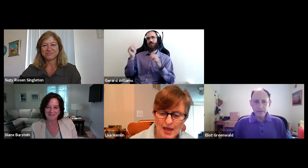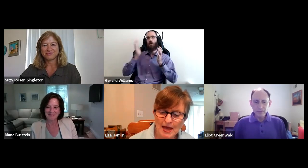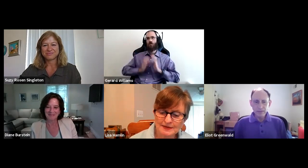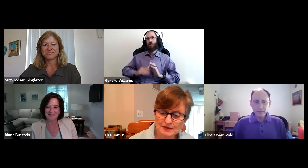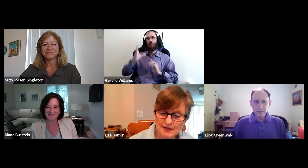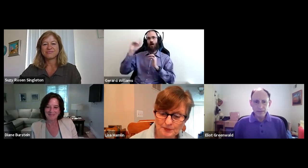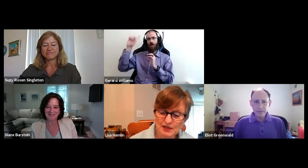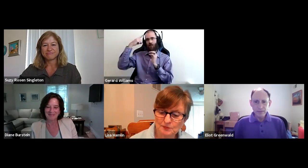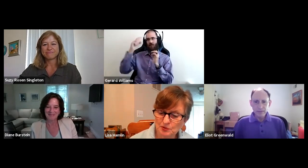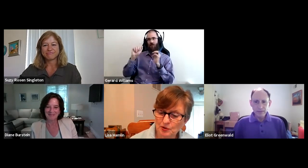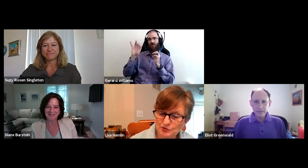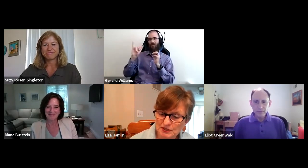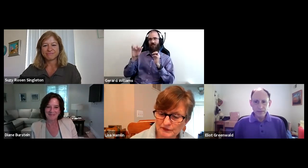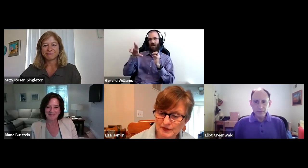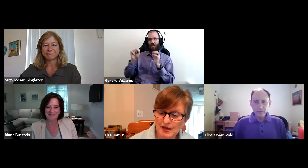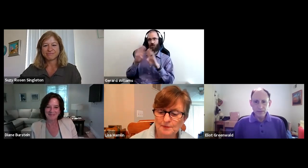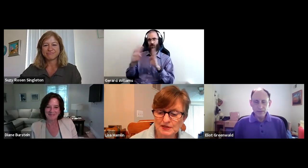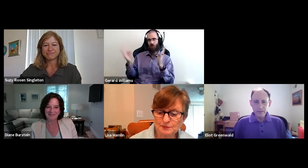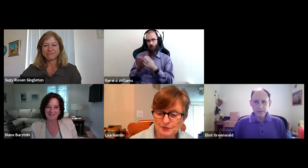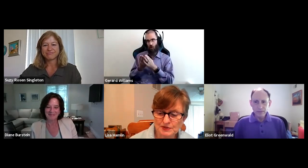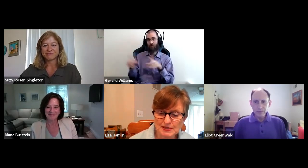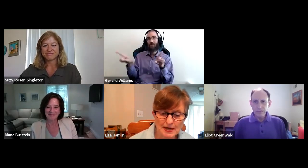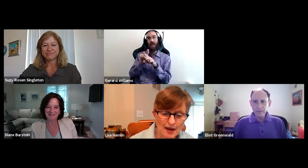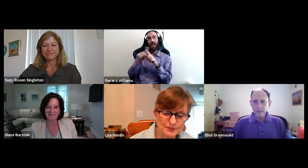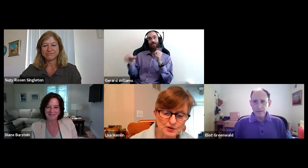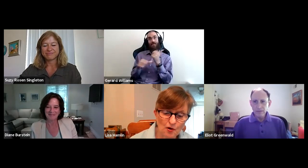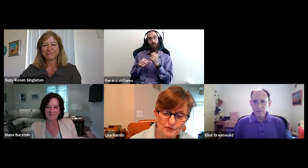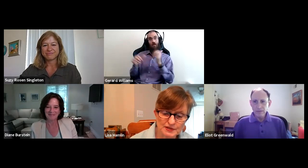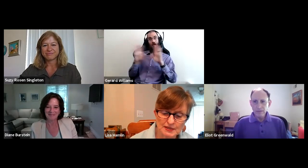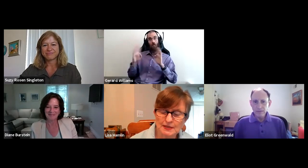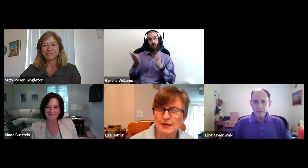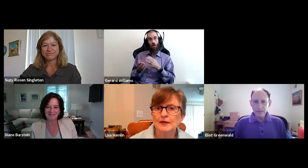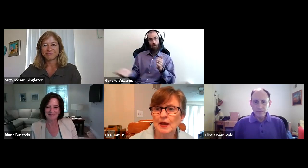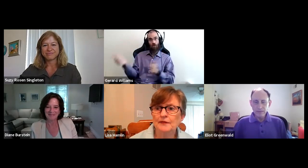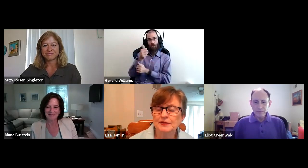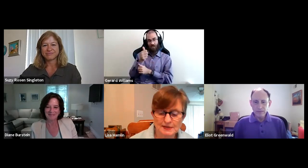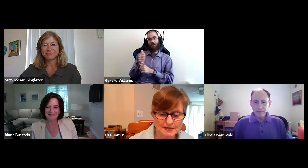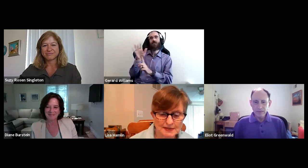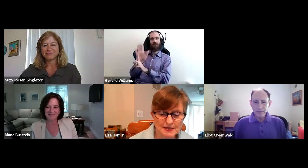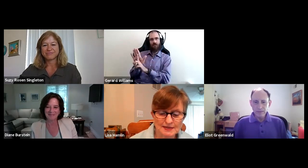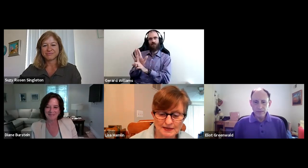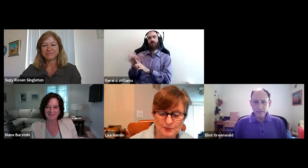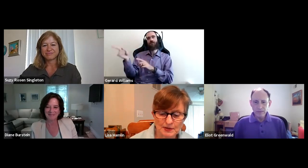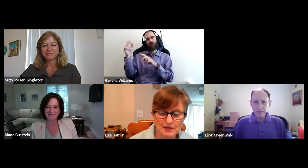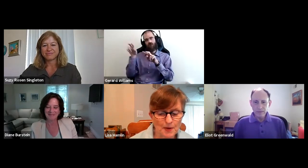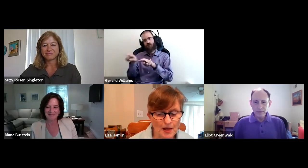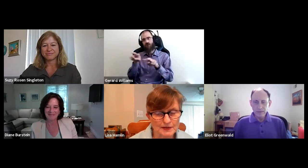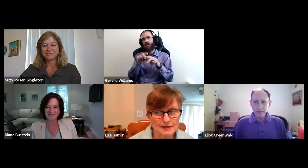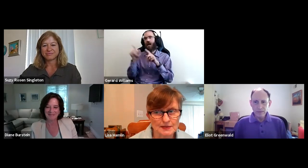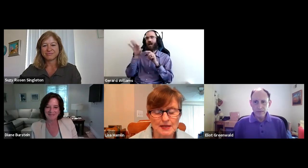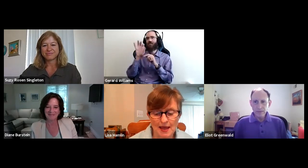As Deputy Bureau Chief, Ms. Burstein helps to oversee the FCC's accessibility policies